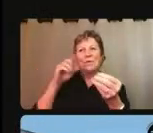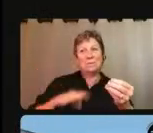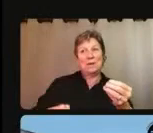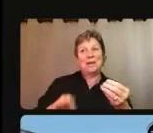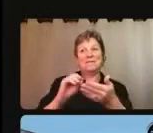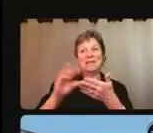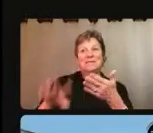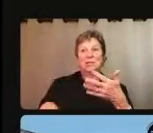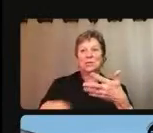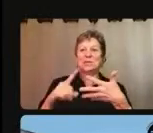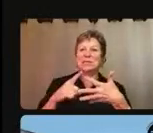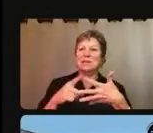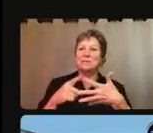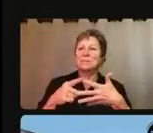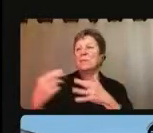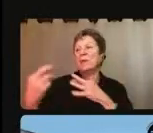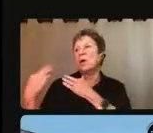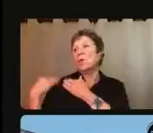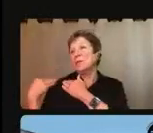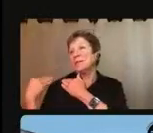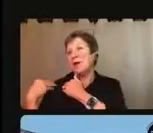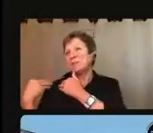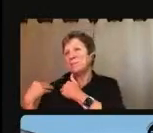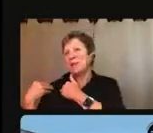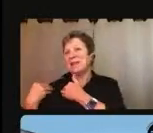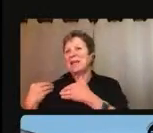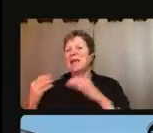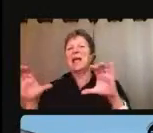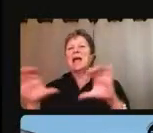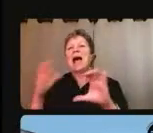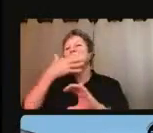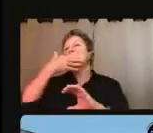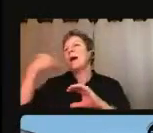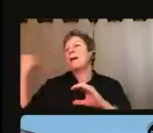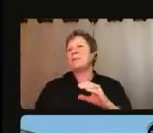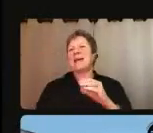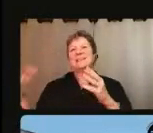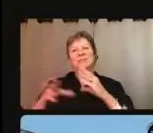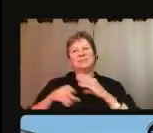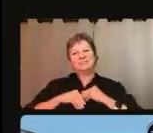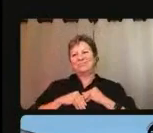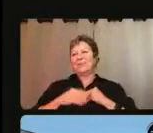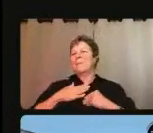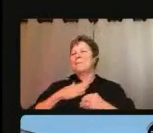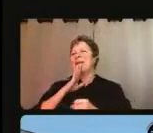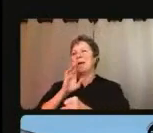LIKE TO TRY TO FIND COMMON